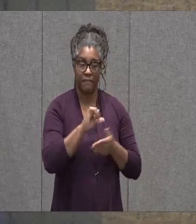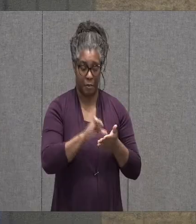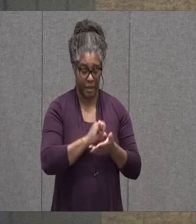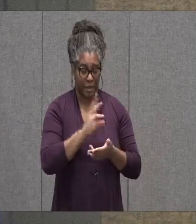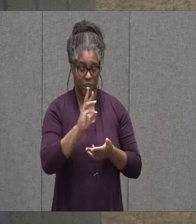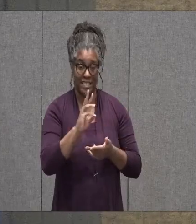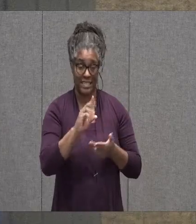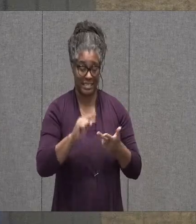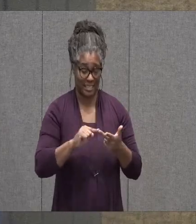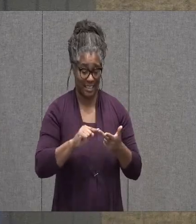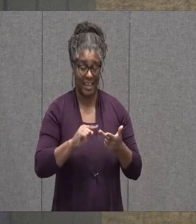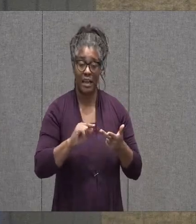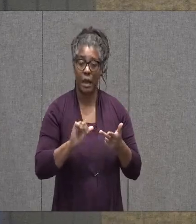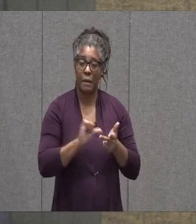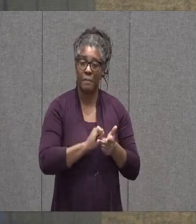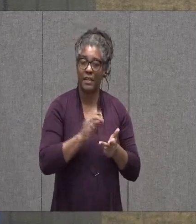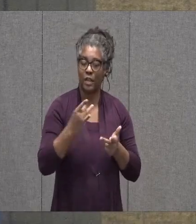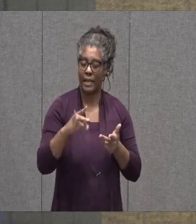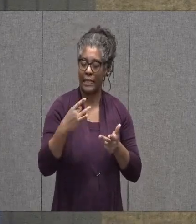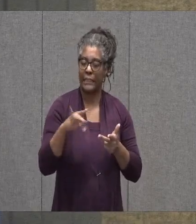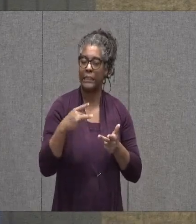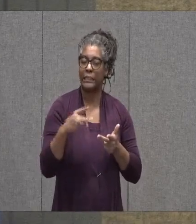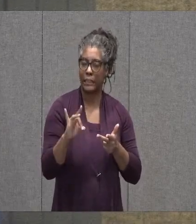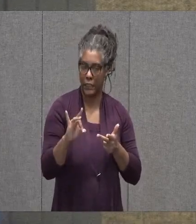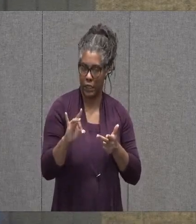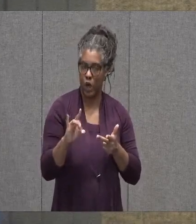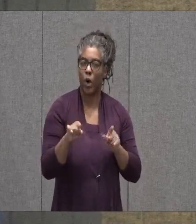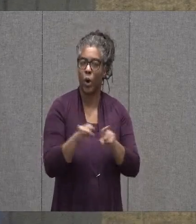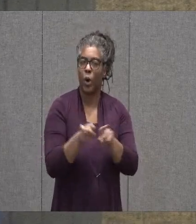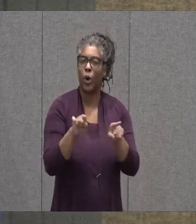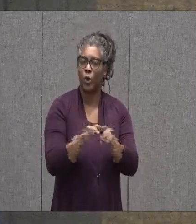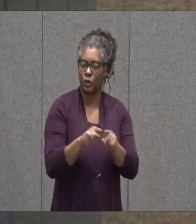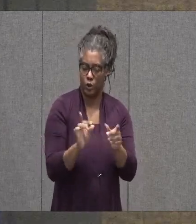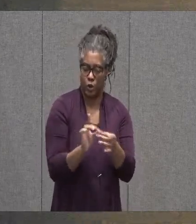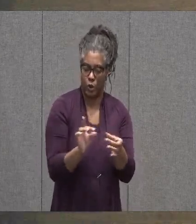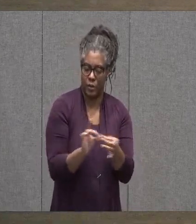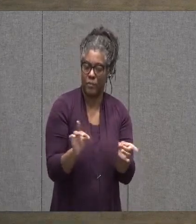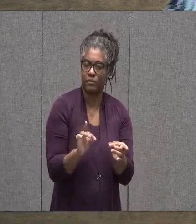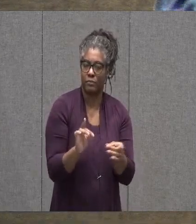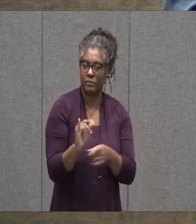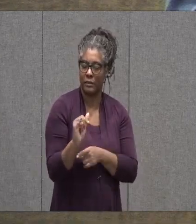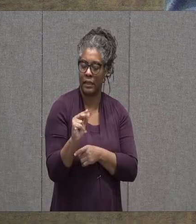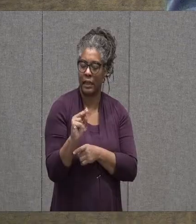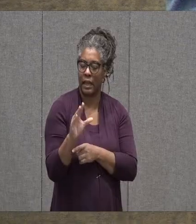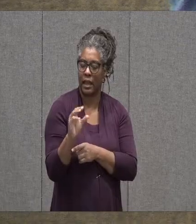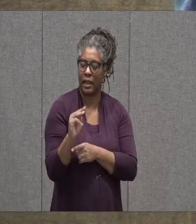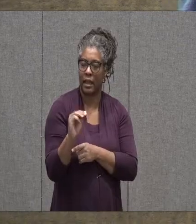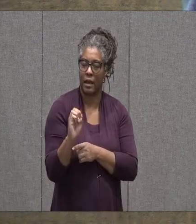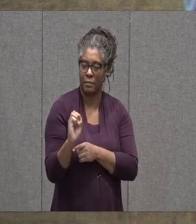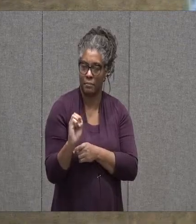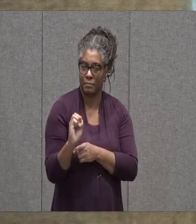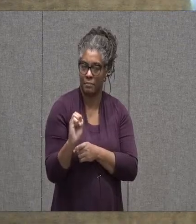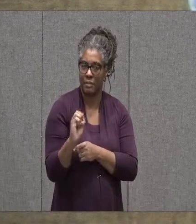'cause page 18 has something also to do with income. I'm not gonna read the page to you,